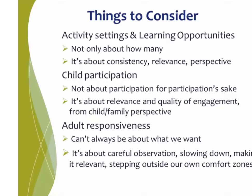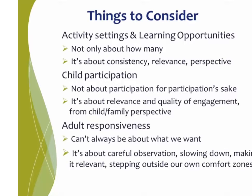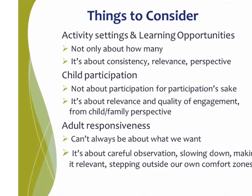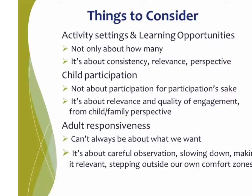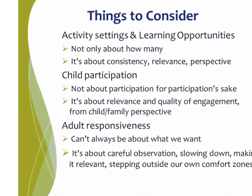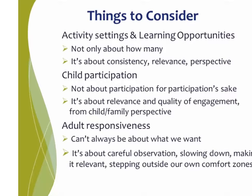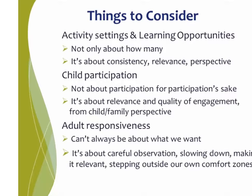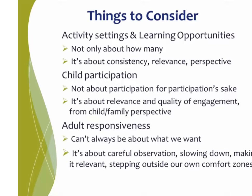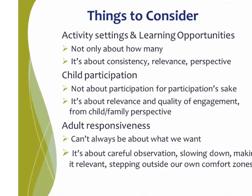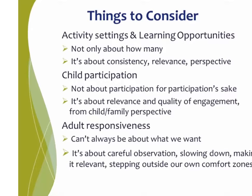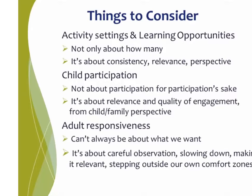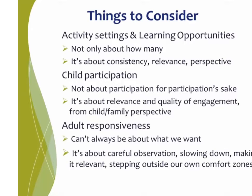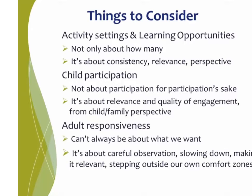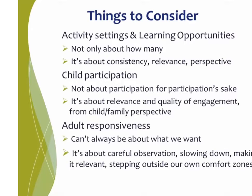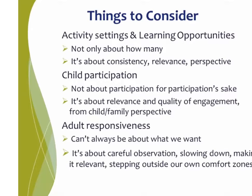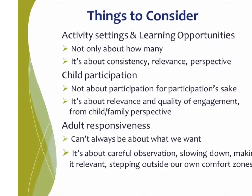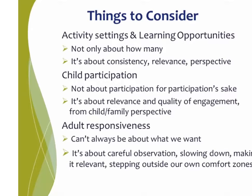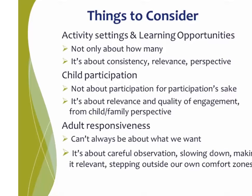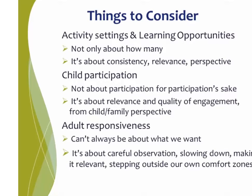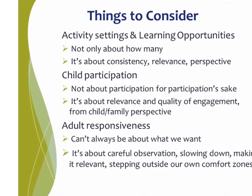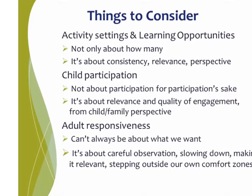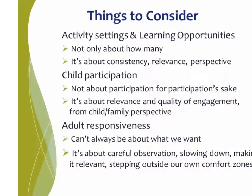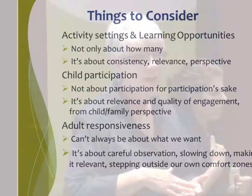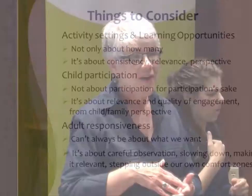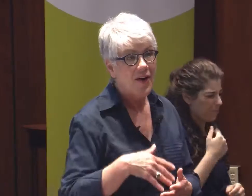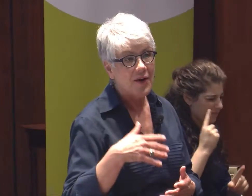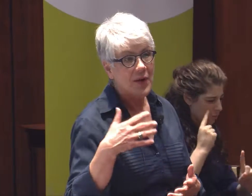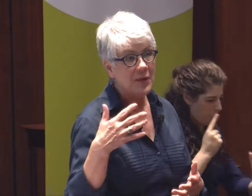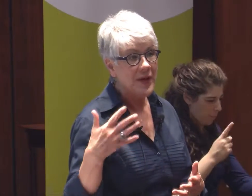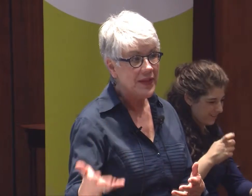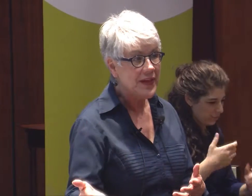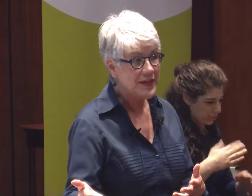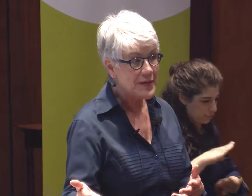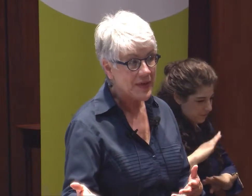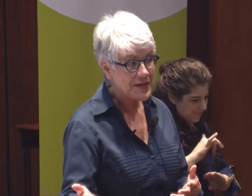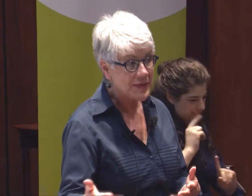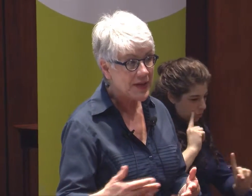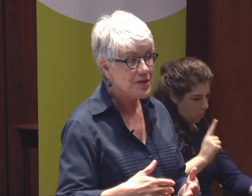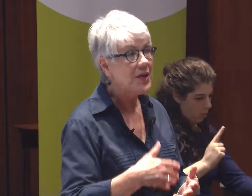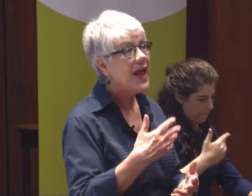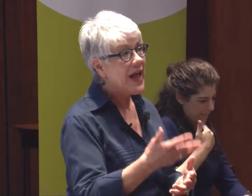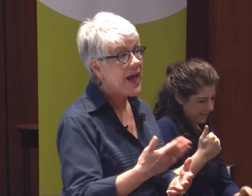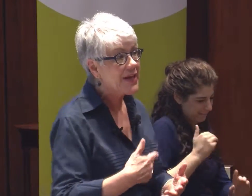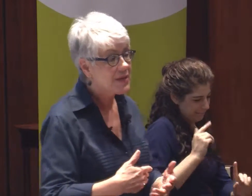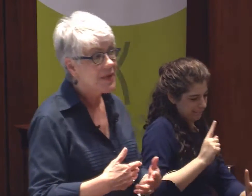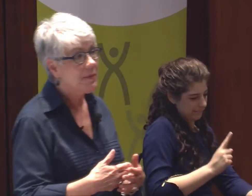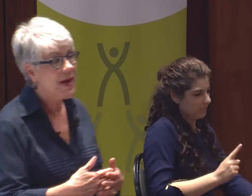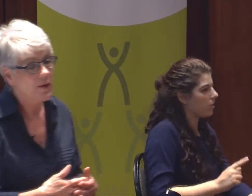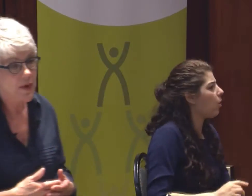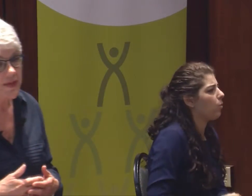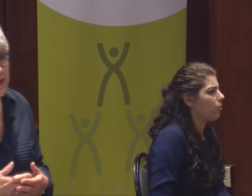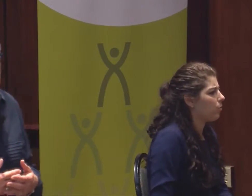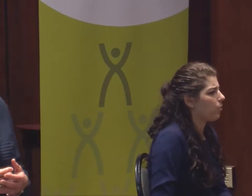Okay, it can't be about what we think that kid needs to work on or what we think is the best way to do it. It has to be about what the child,